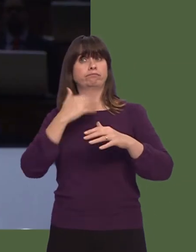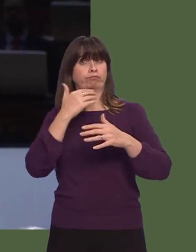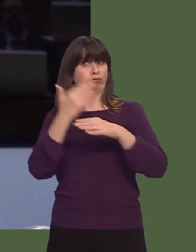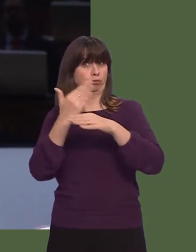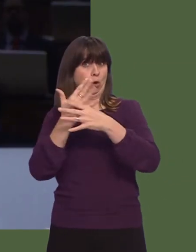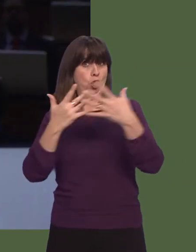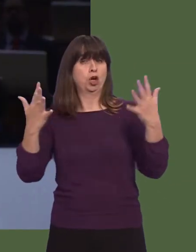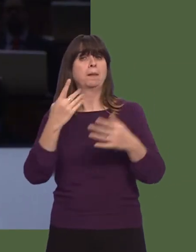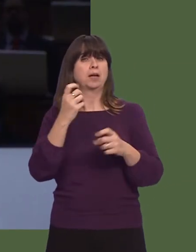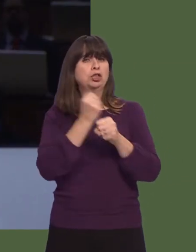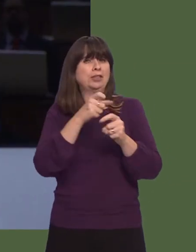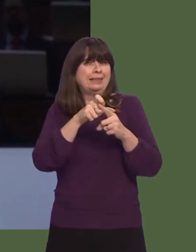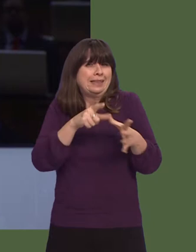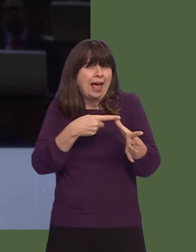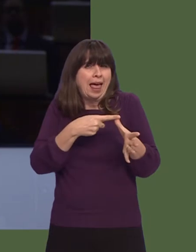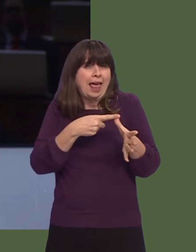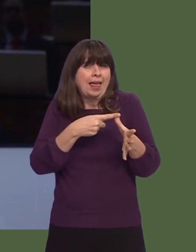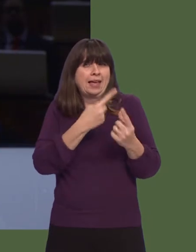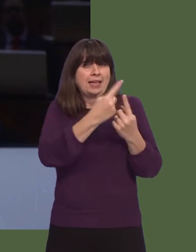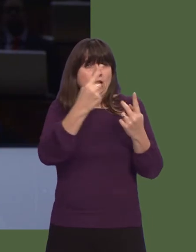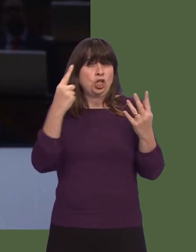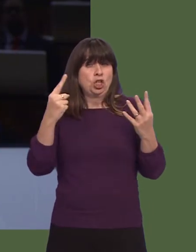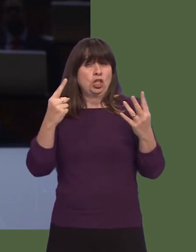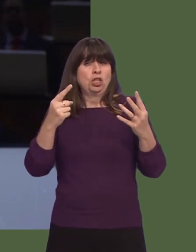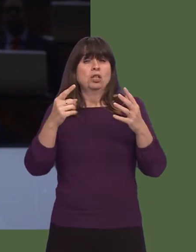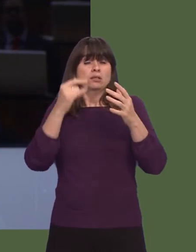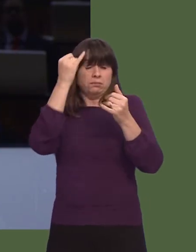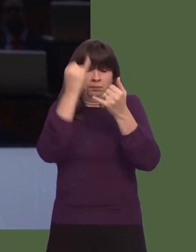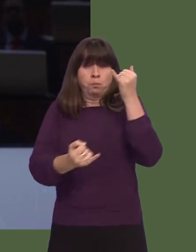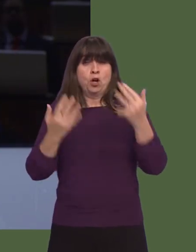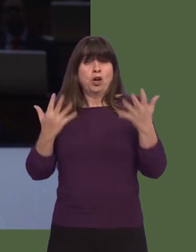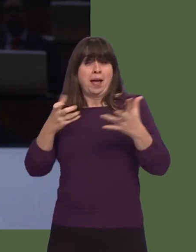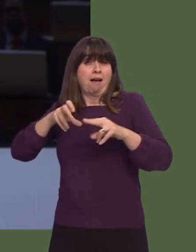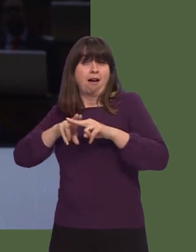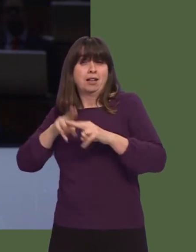added per head lags behind cities like Cardiff and Swansea, and there is a significant gap